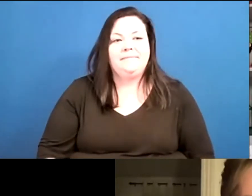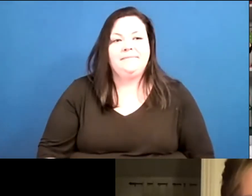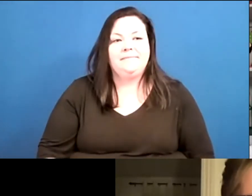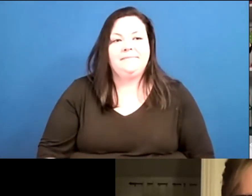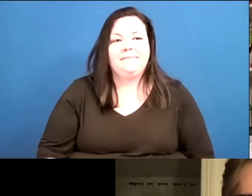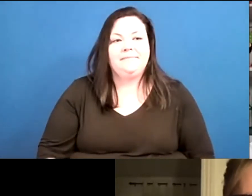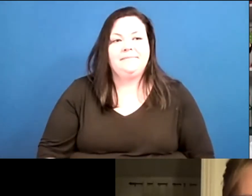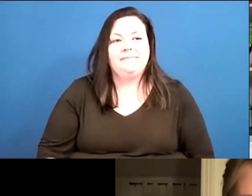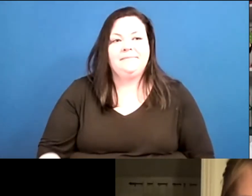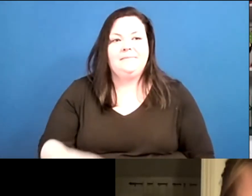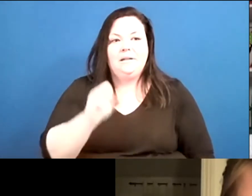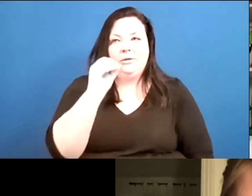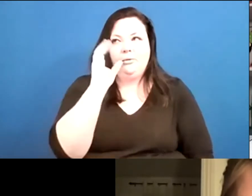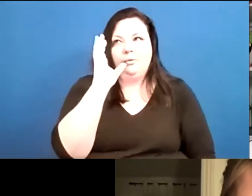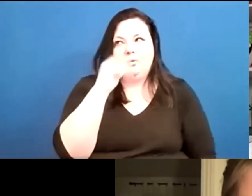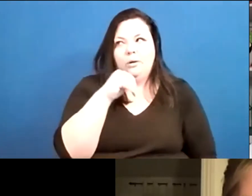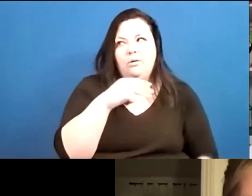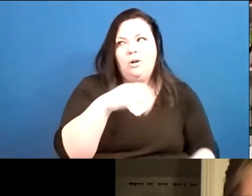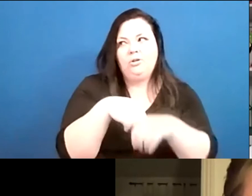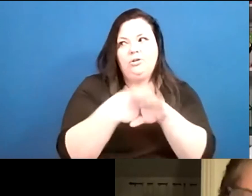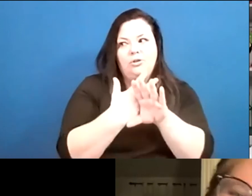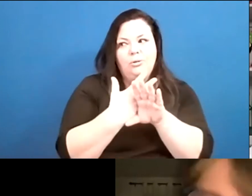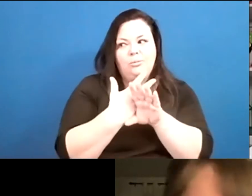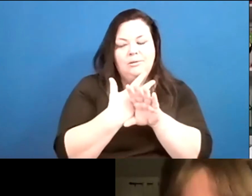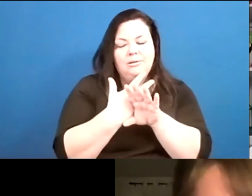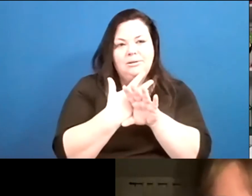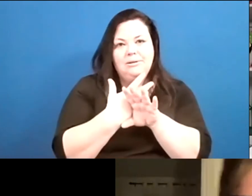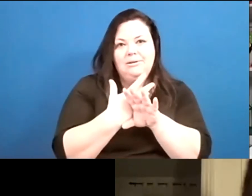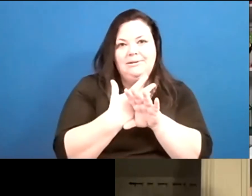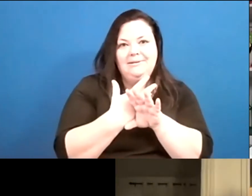it's so weird like on Zoom, I don't know.